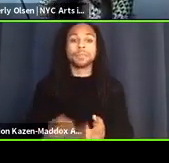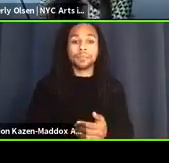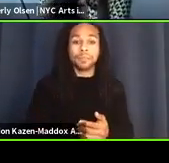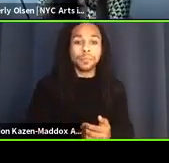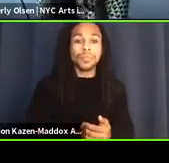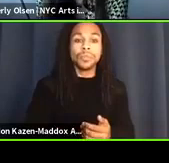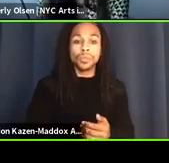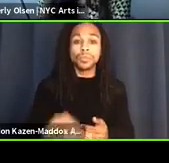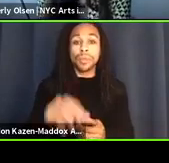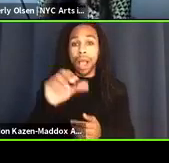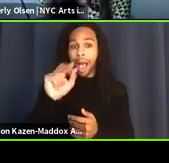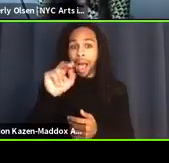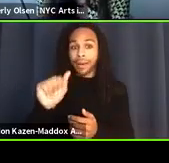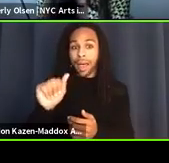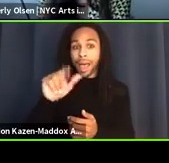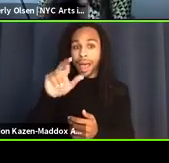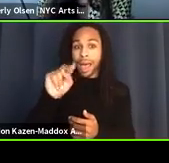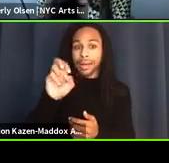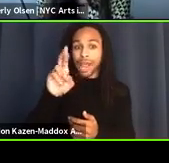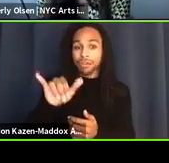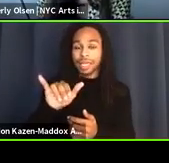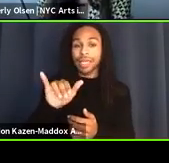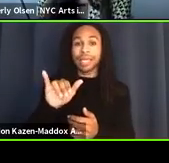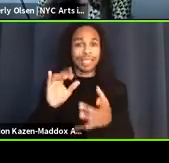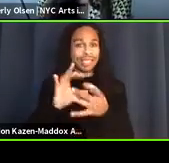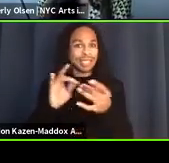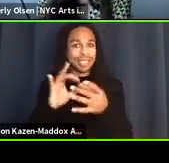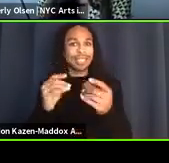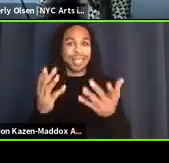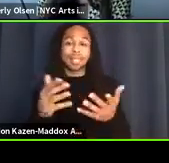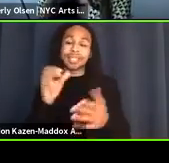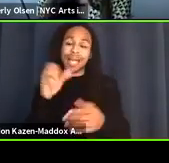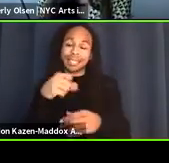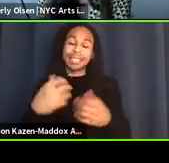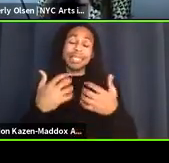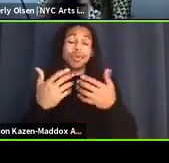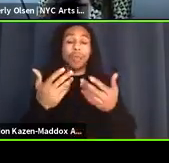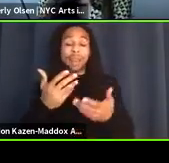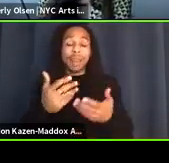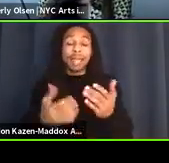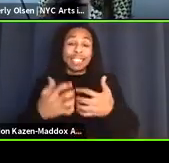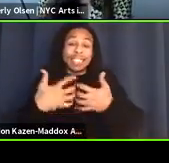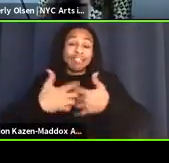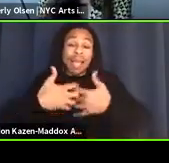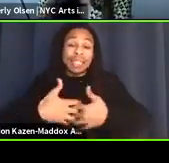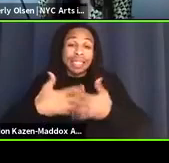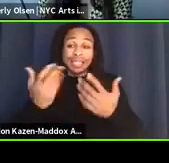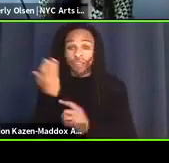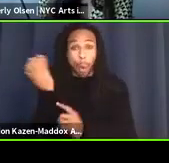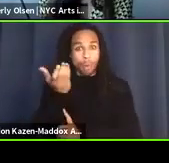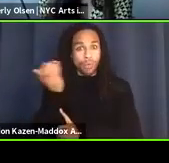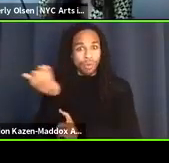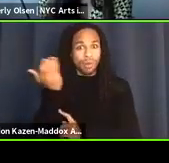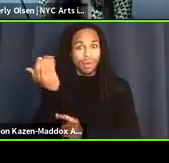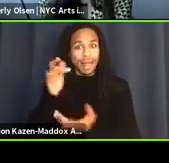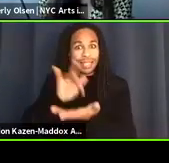parents don't have time for the child to participate in the arts instruction and they have to pick between. Do they do the arts or do they